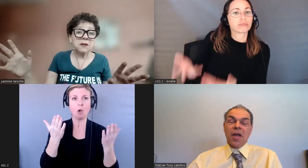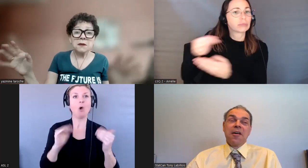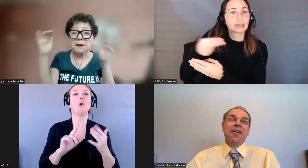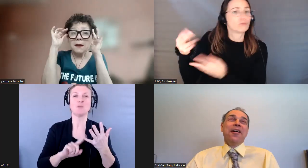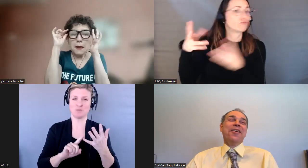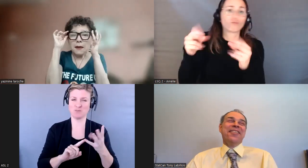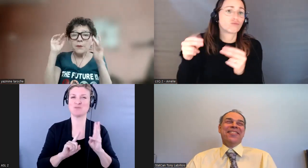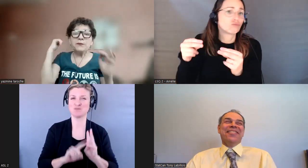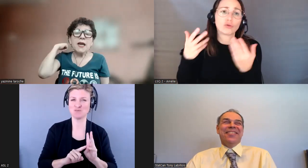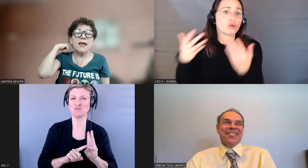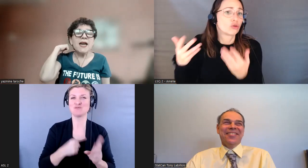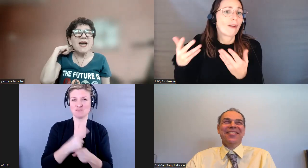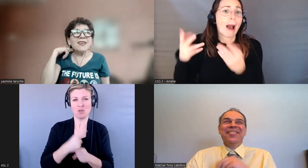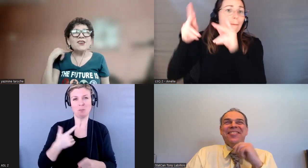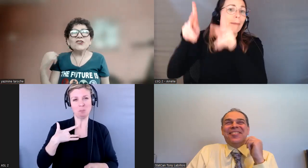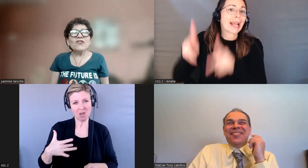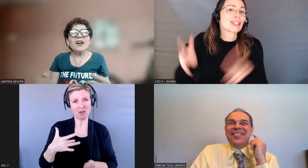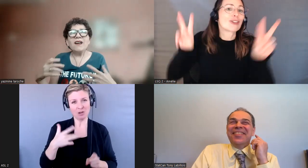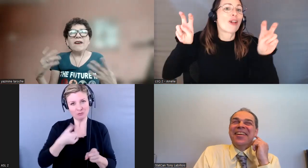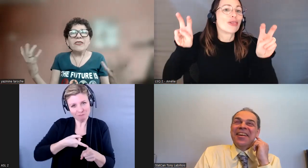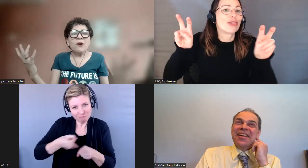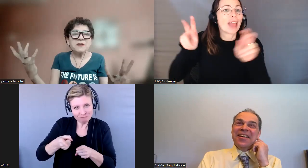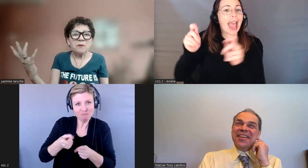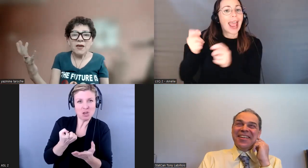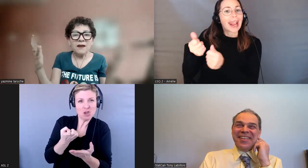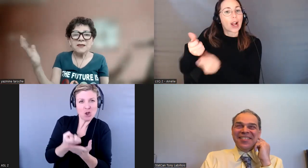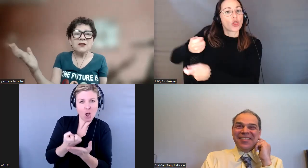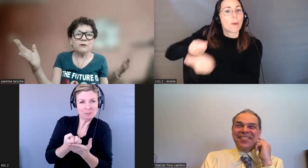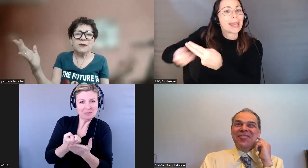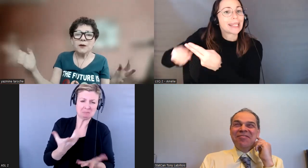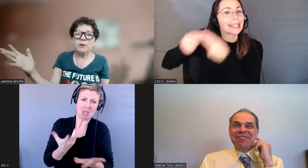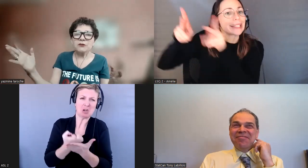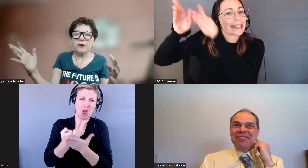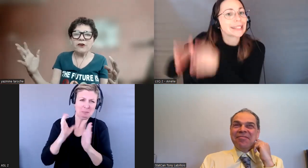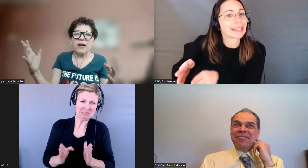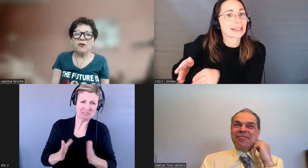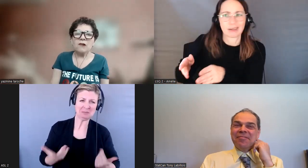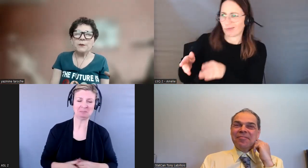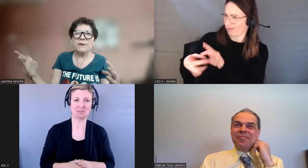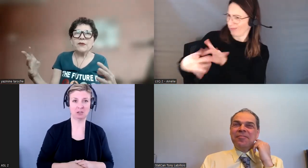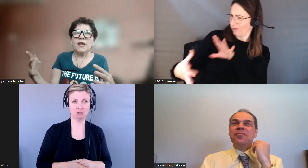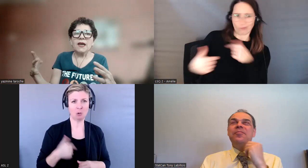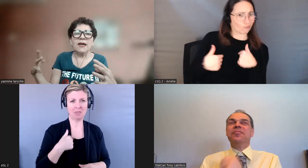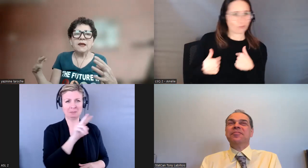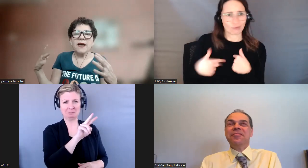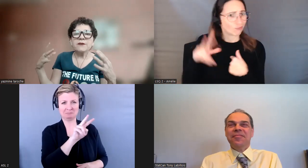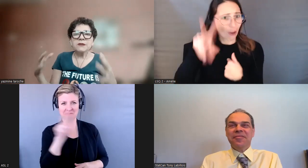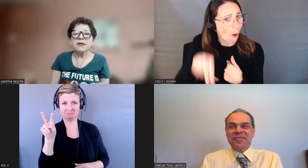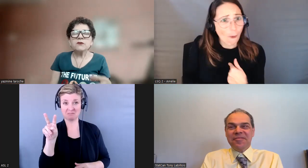saying uh you know like that wasn't me I did not fit that picture at all and I have seen